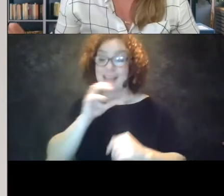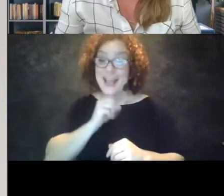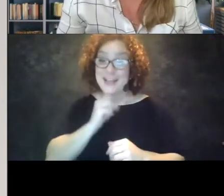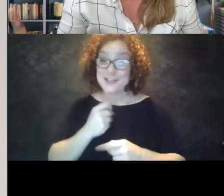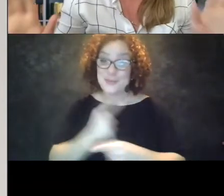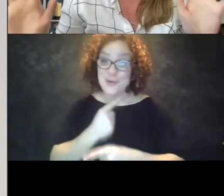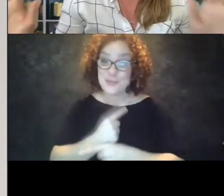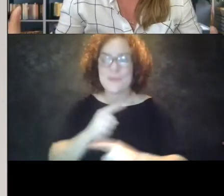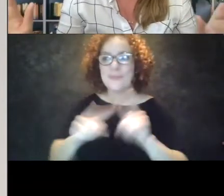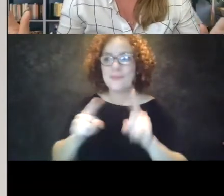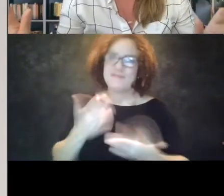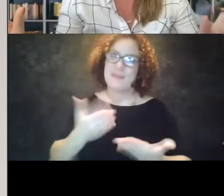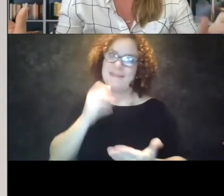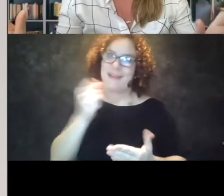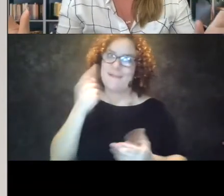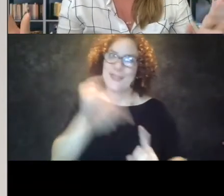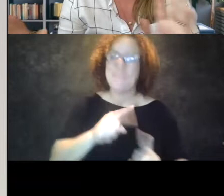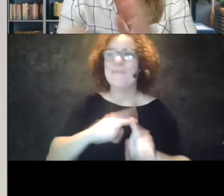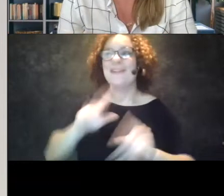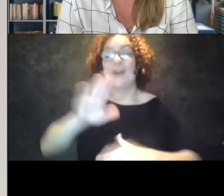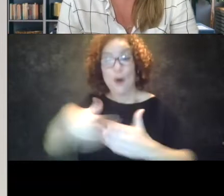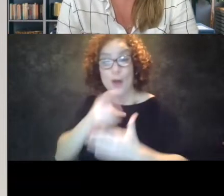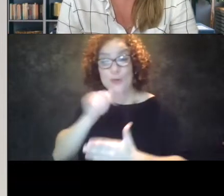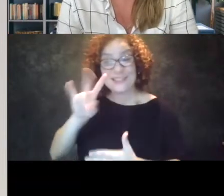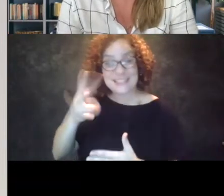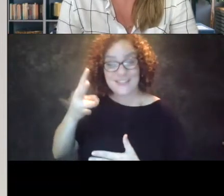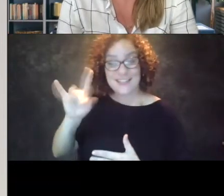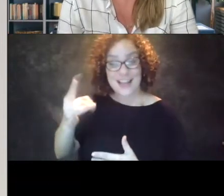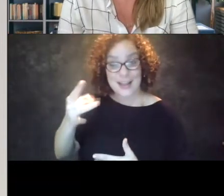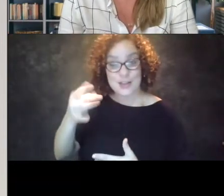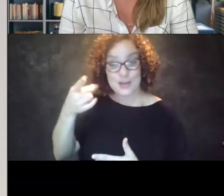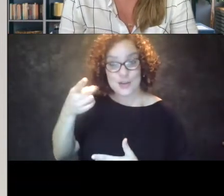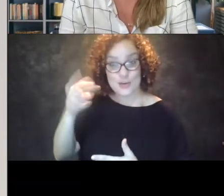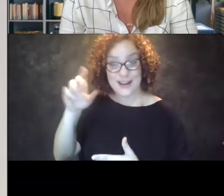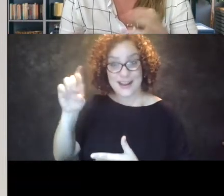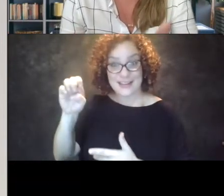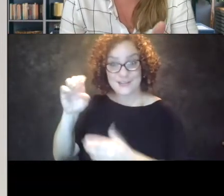eighth graders watched these shows and it was something that I would always try to bring